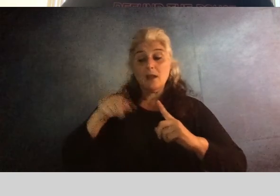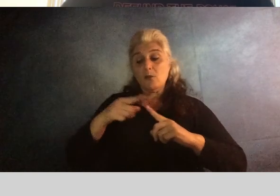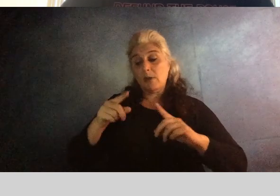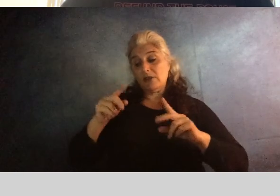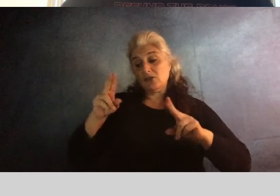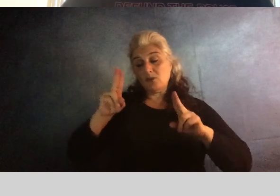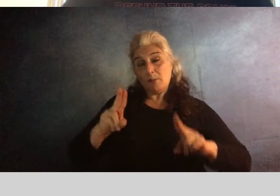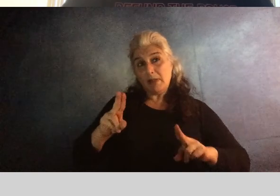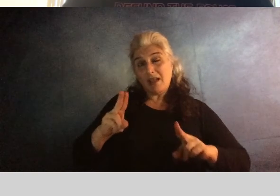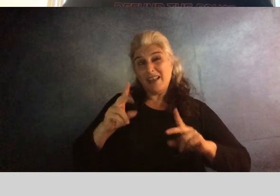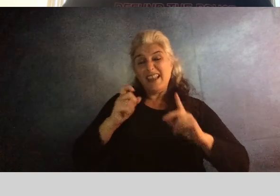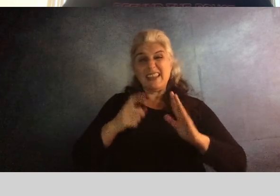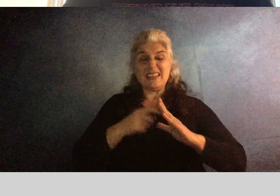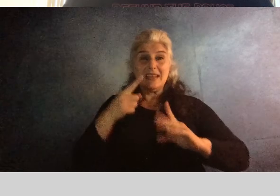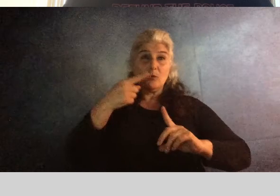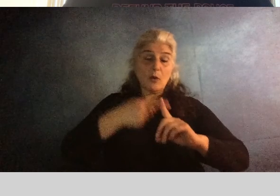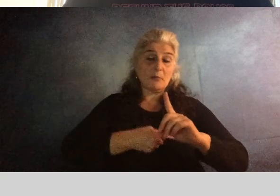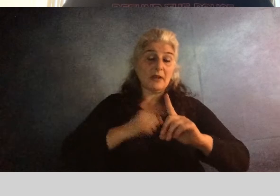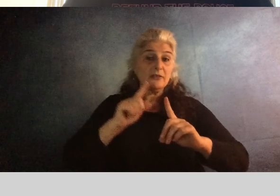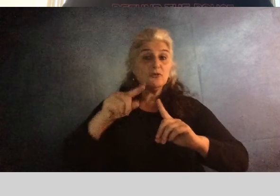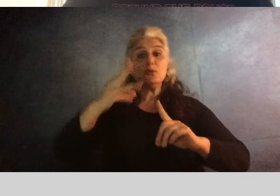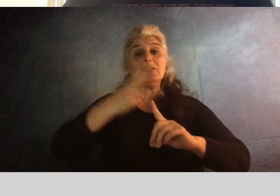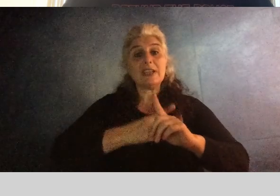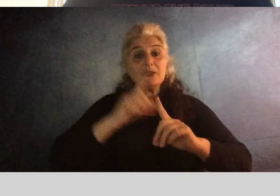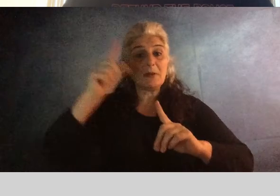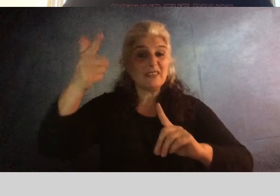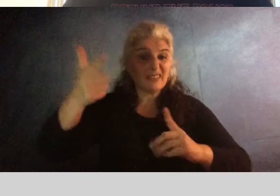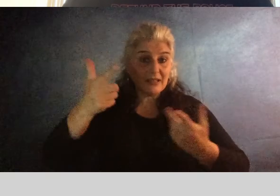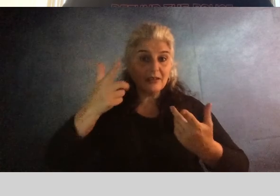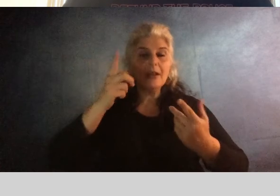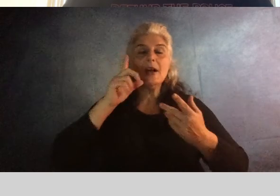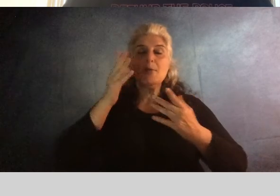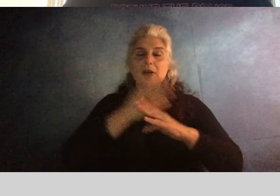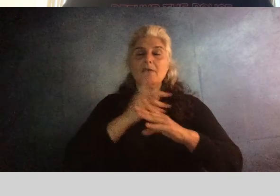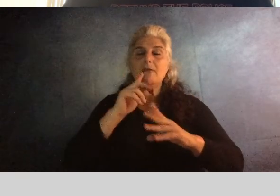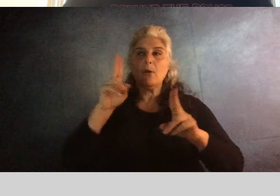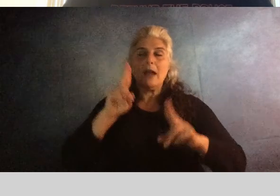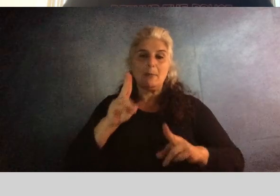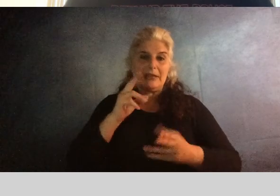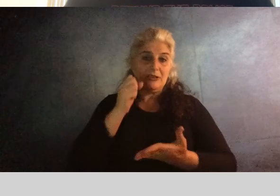it can take anywhere from 1 to 6 months and sometime longer for your application to get approved and for funds to be disbursed.